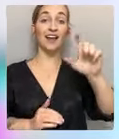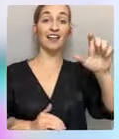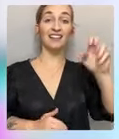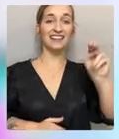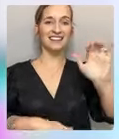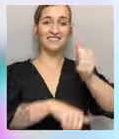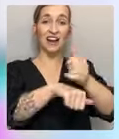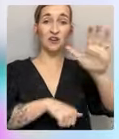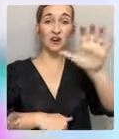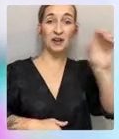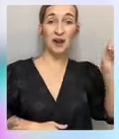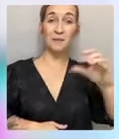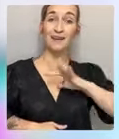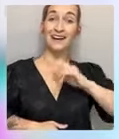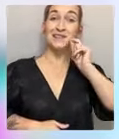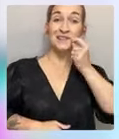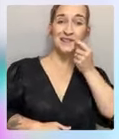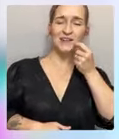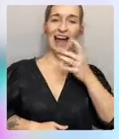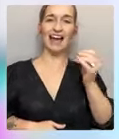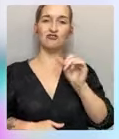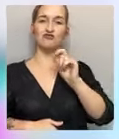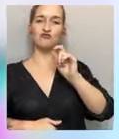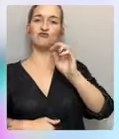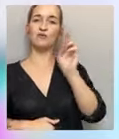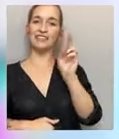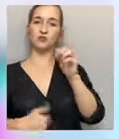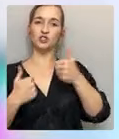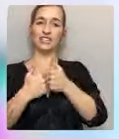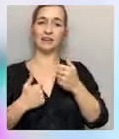and also Resolution Games